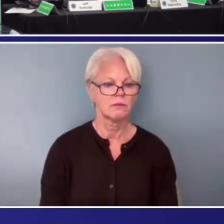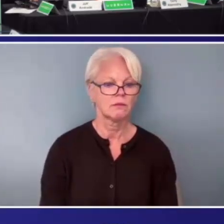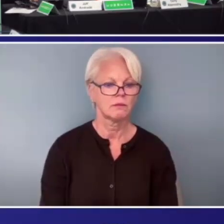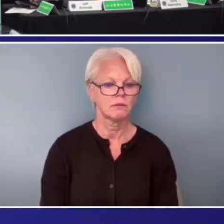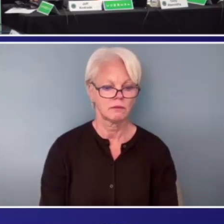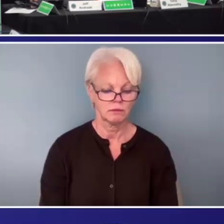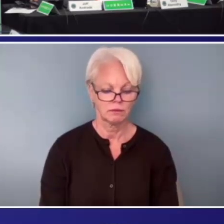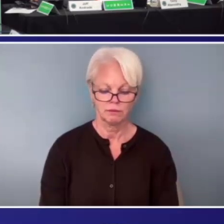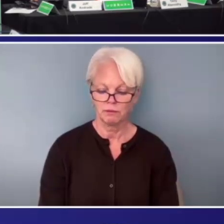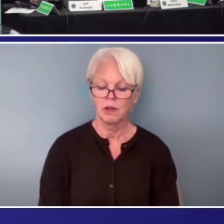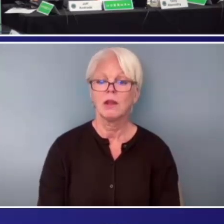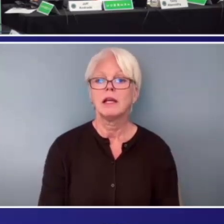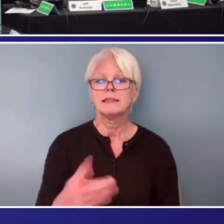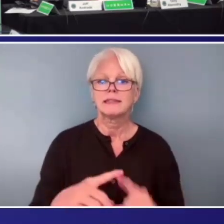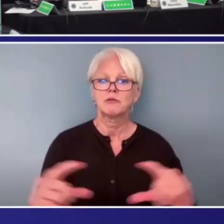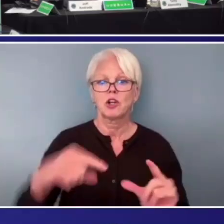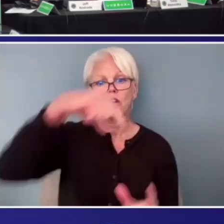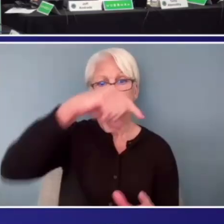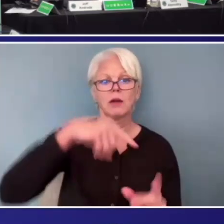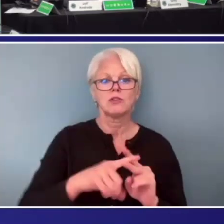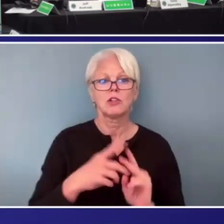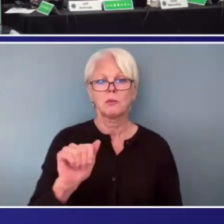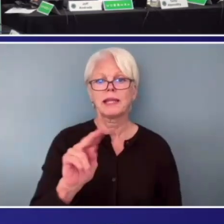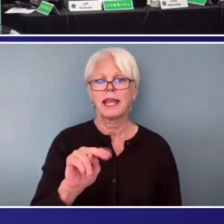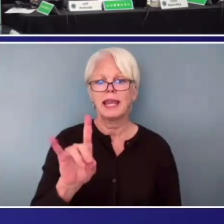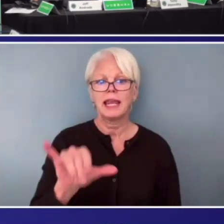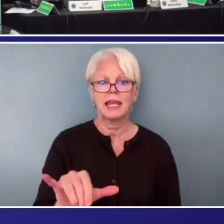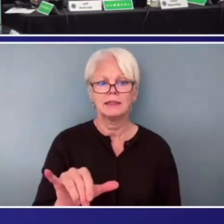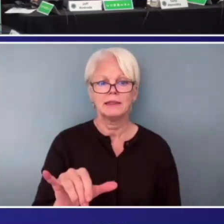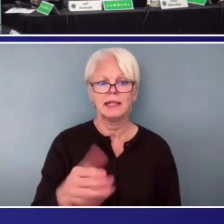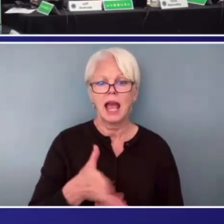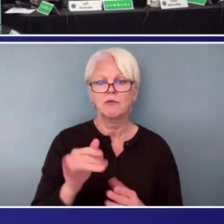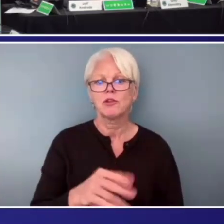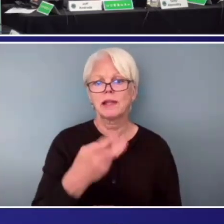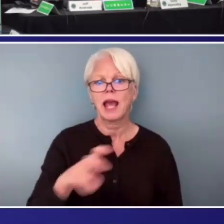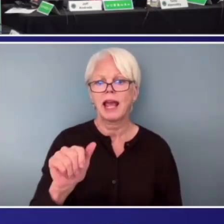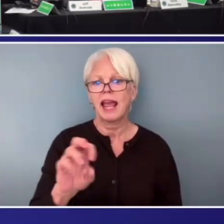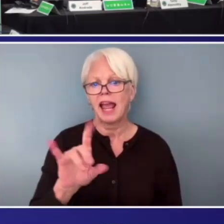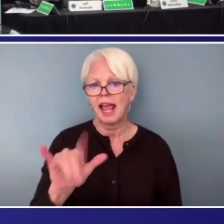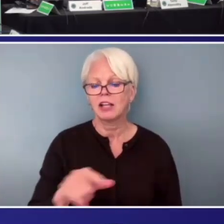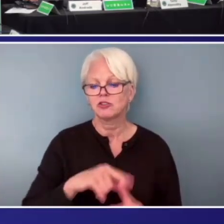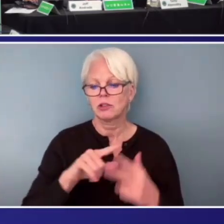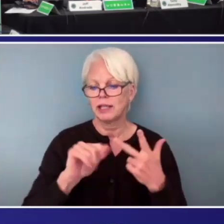We have several cards up. We're going to start with Andy. After that, we'll go to Ashley, Alex Holt, and then Jenna.